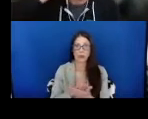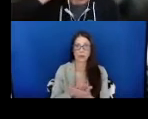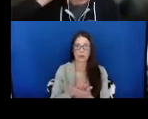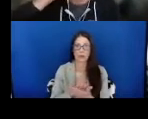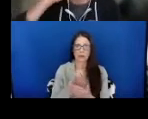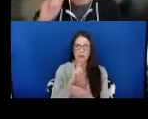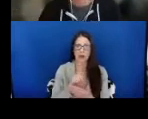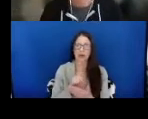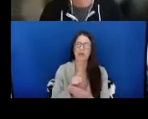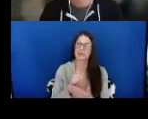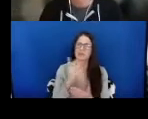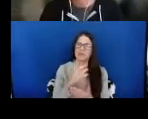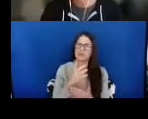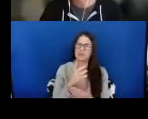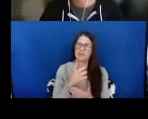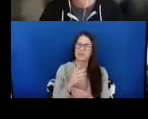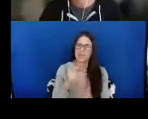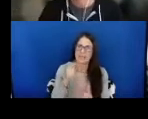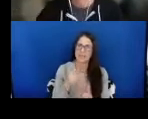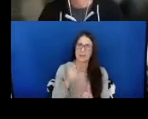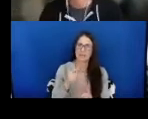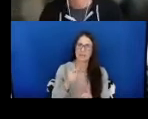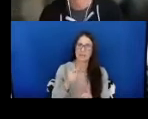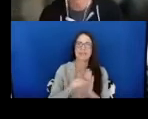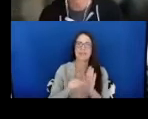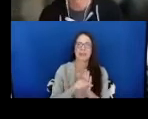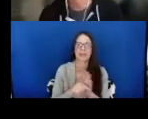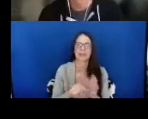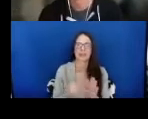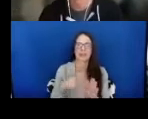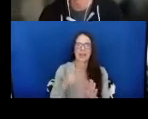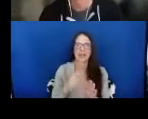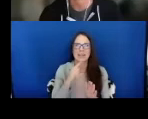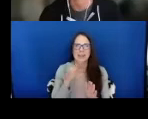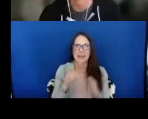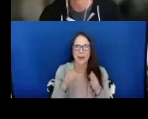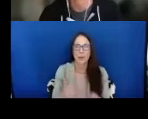disadvantaged, and it needs to be put this way in terms of disabled students in public